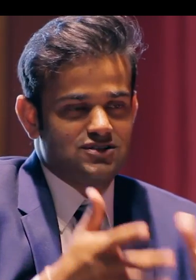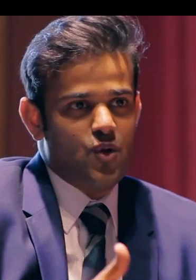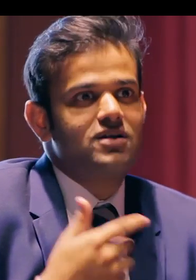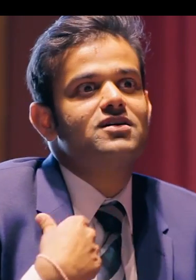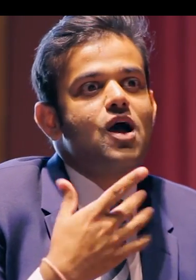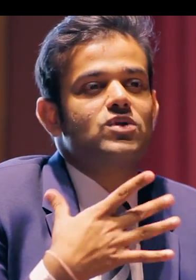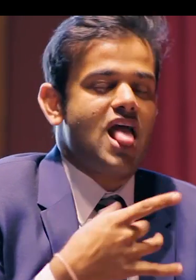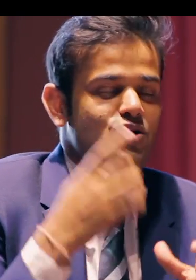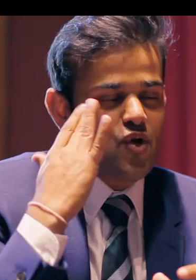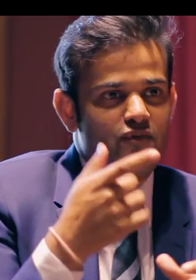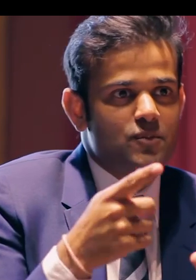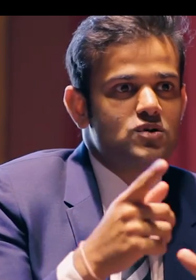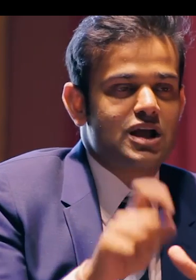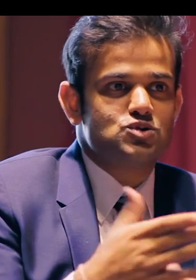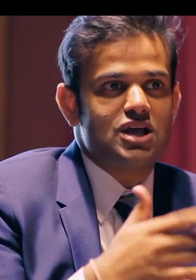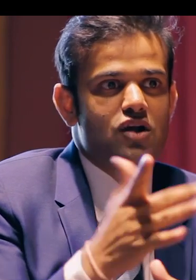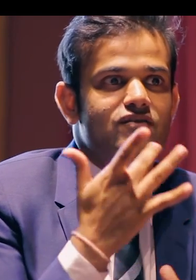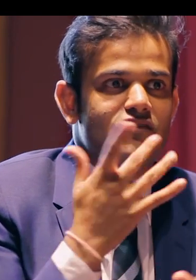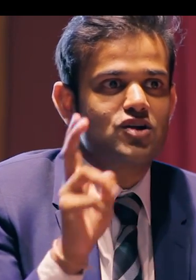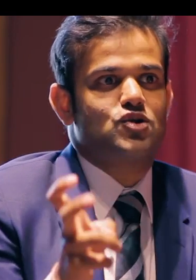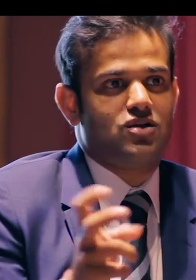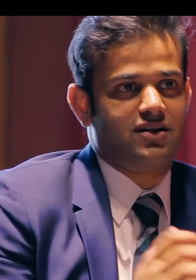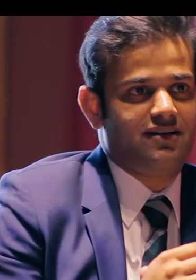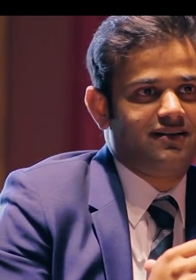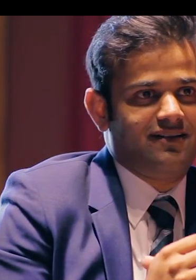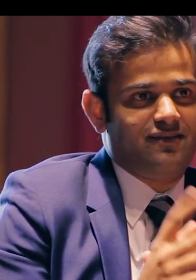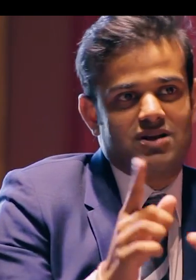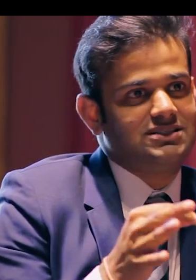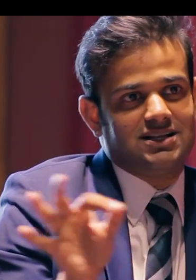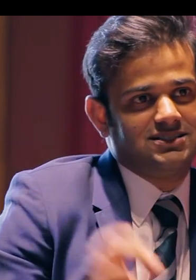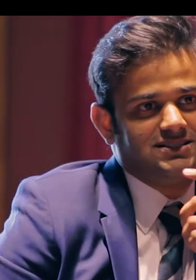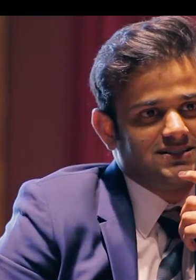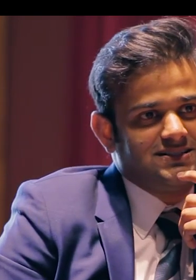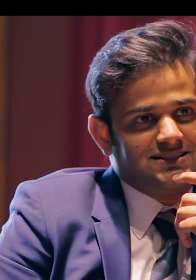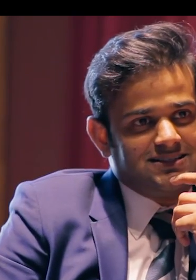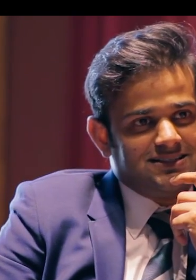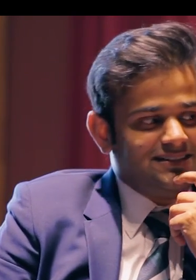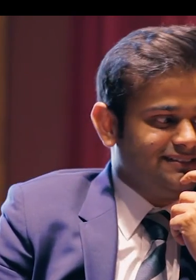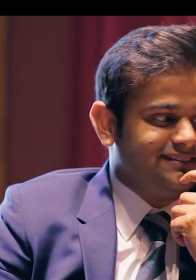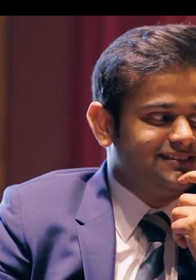So we have 30 seconds left. I would like to know, can you share your favorite quote, via sentence?